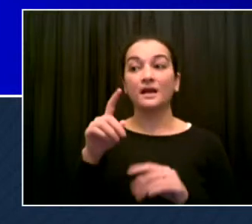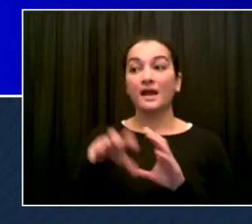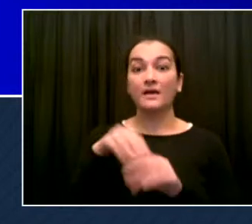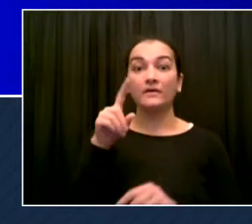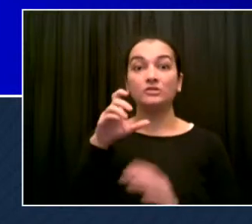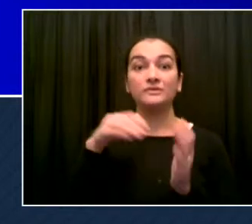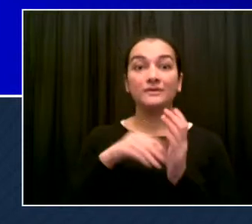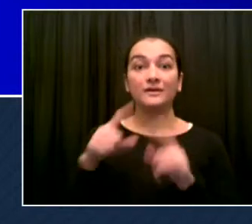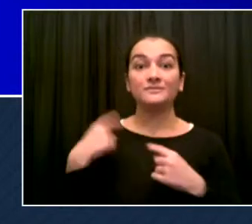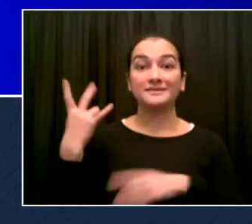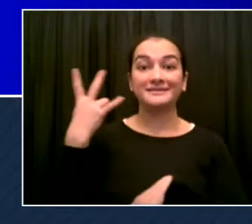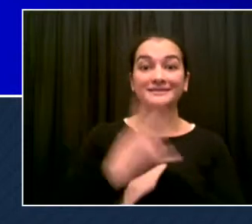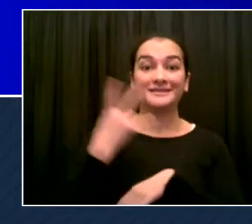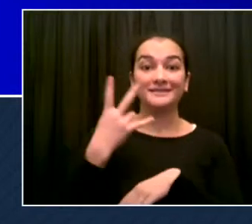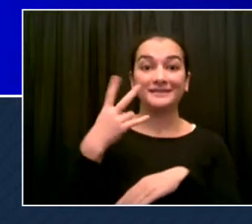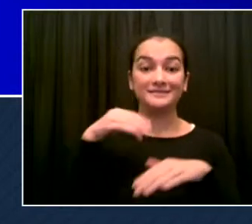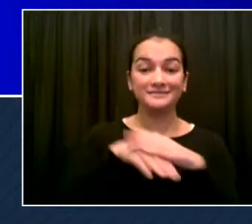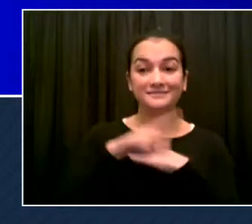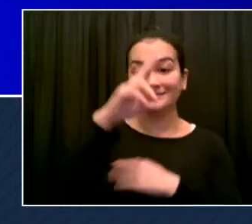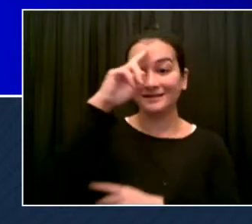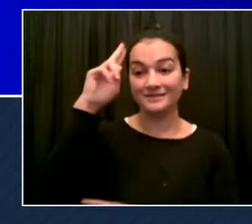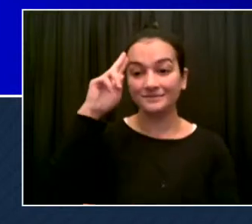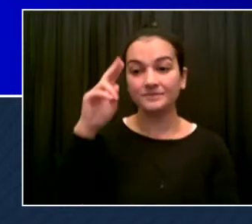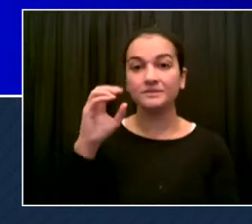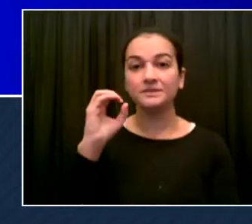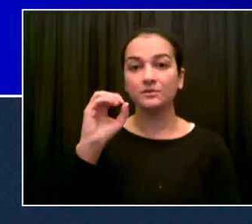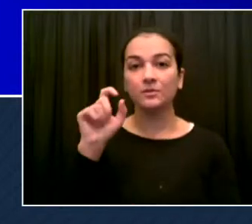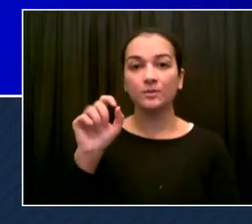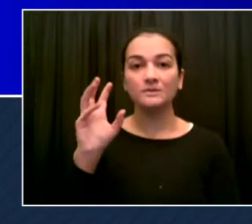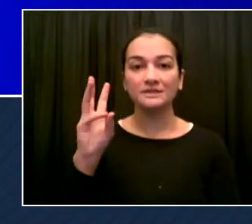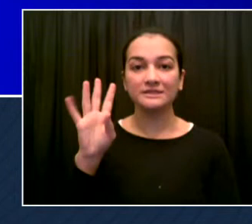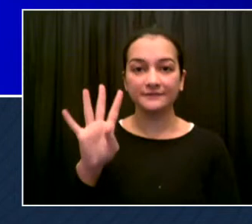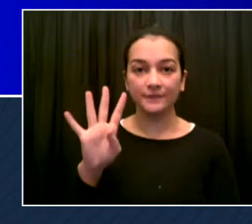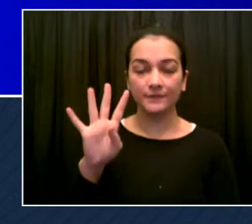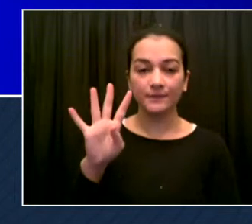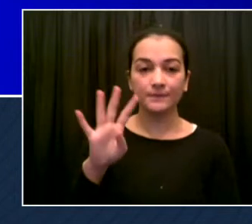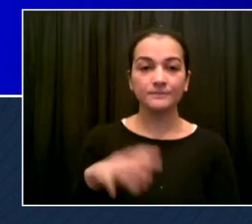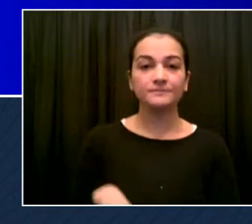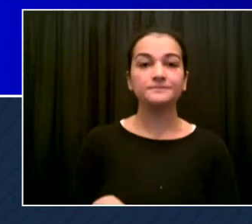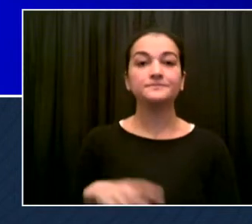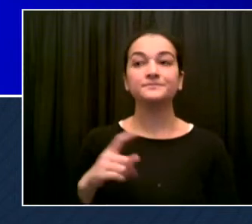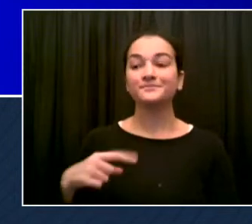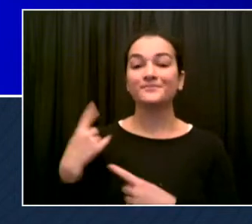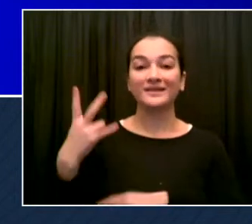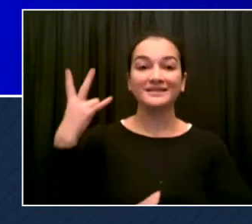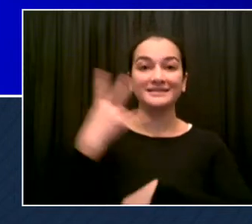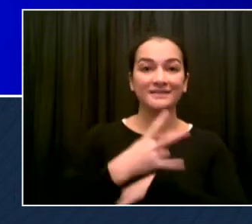19, SIX PATIENTS CONFIRMED, 24.18% AND HOSPITALIZATION RATE PER 1000